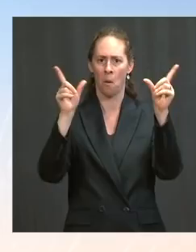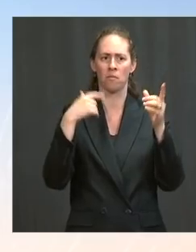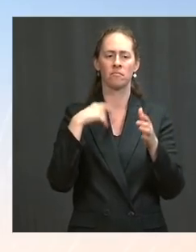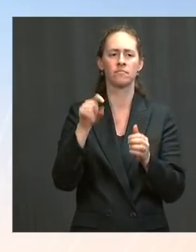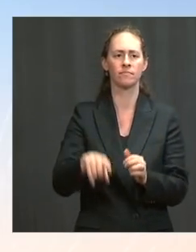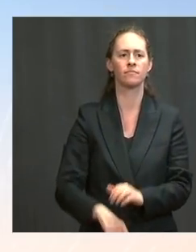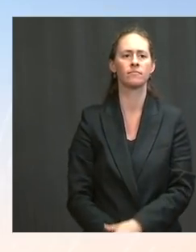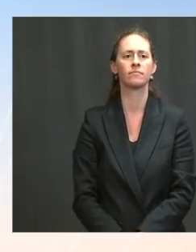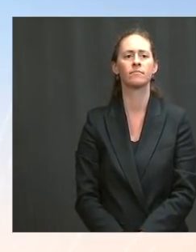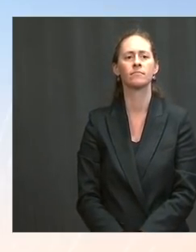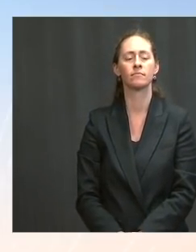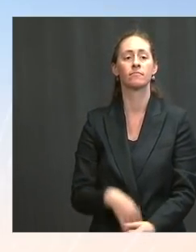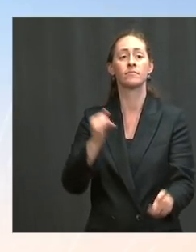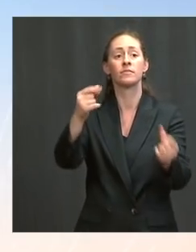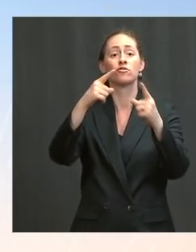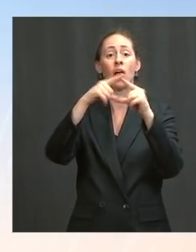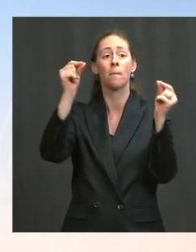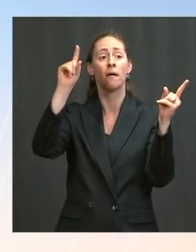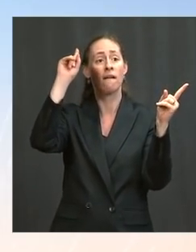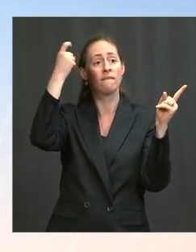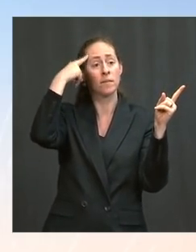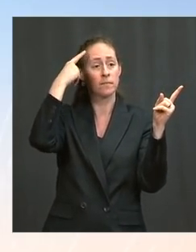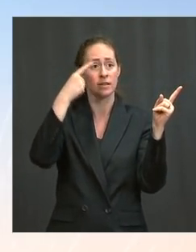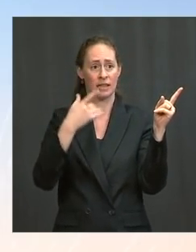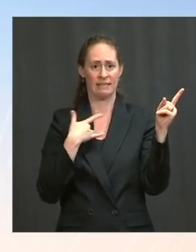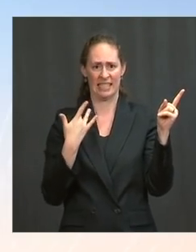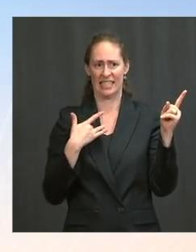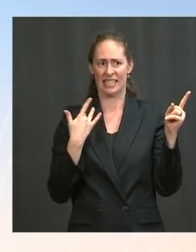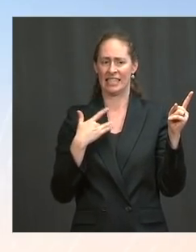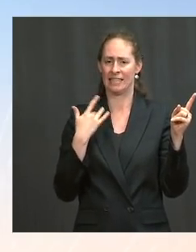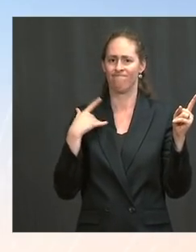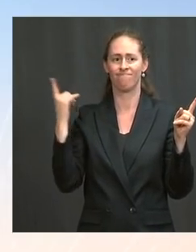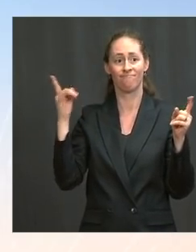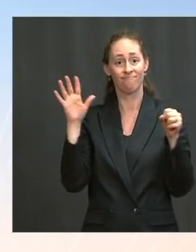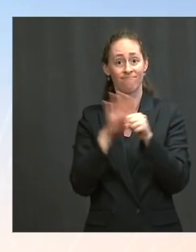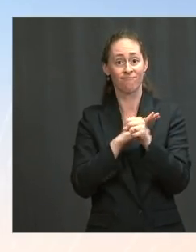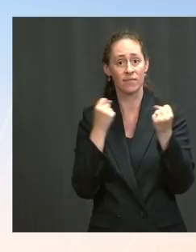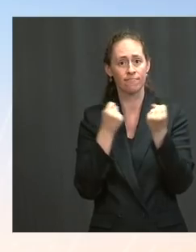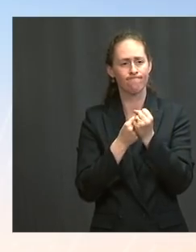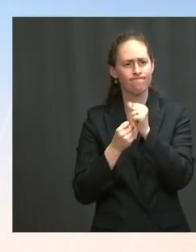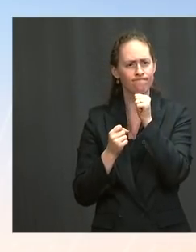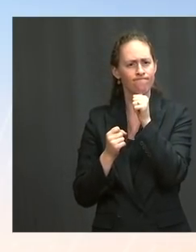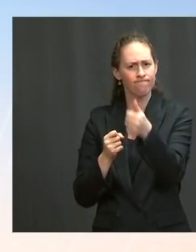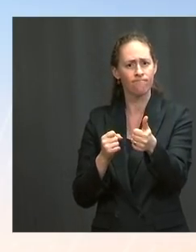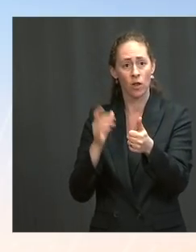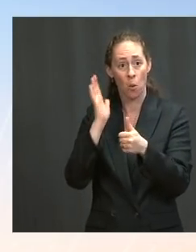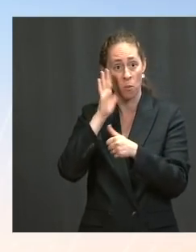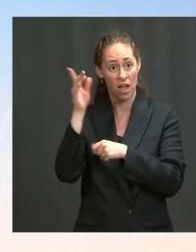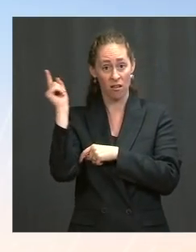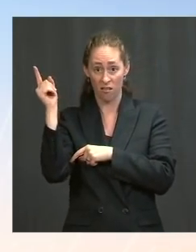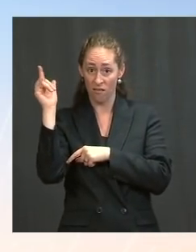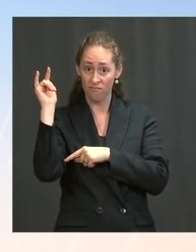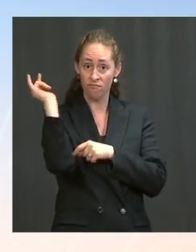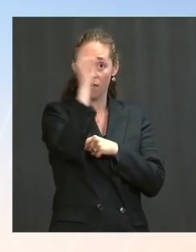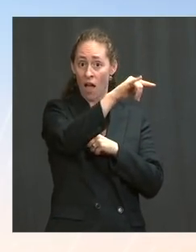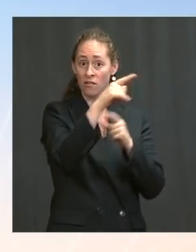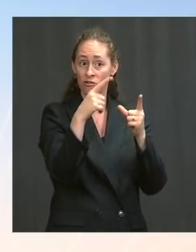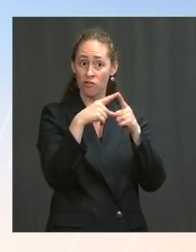Is President Biden still considering a trip to Tokyo next month? Ms. Psaki: The President is not planning to attend the Games.